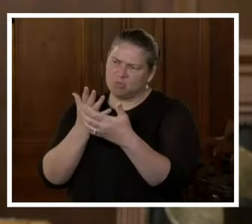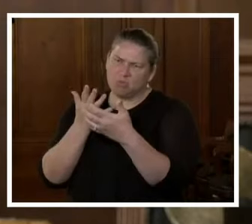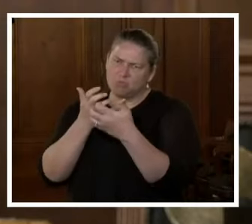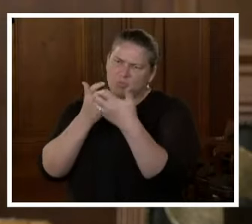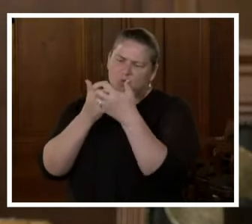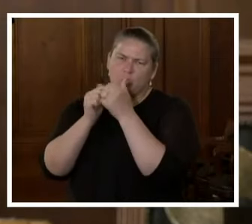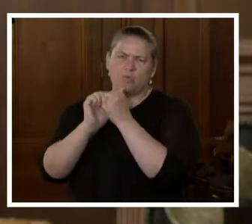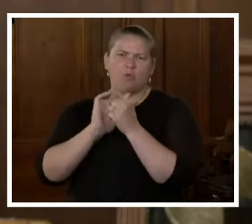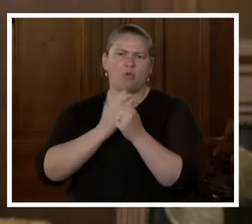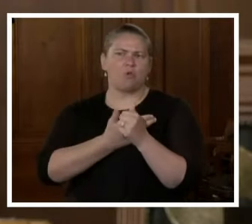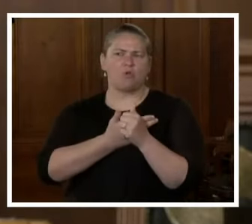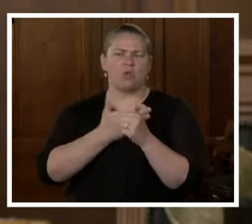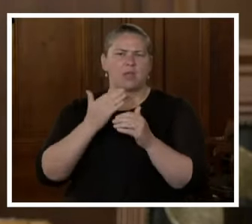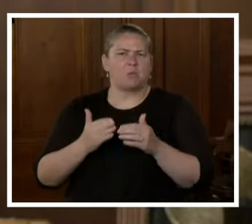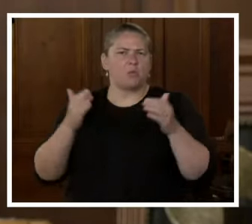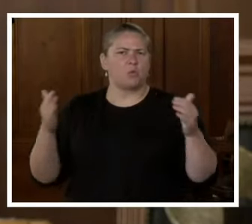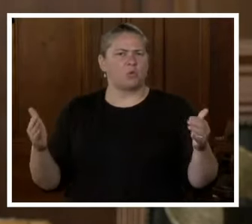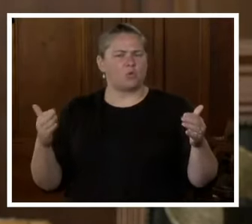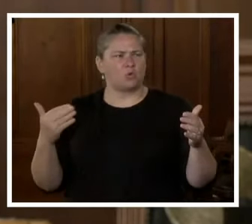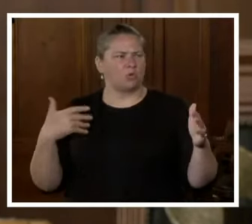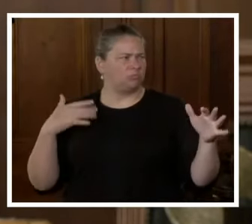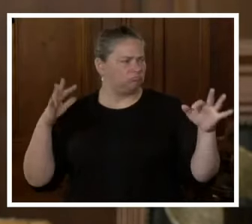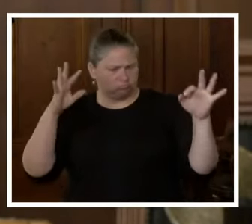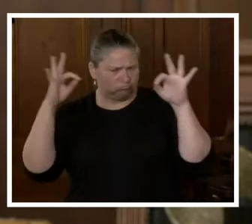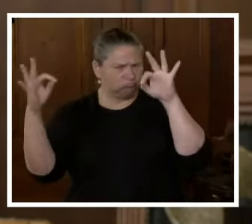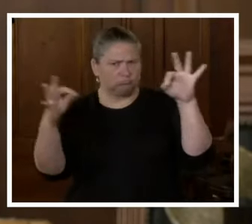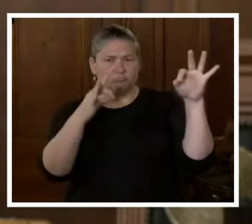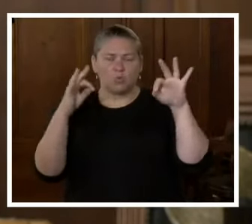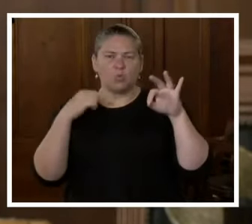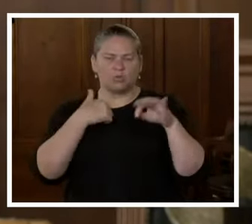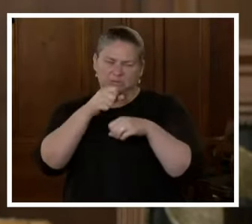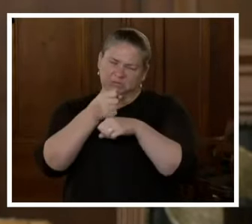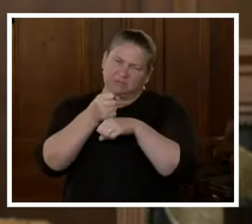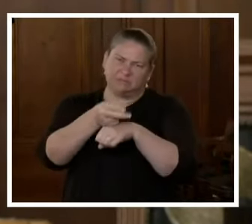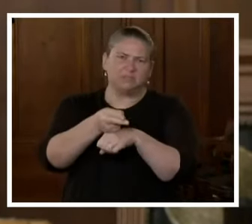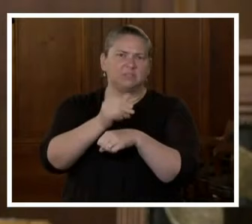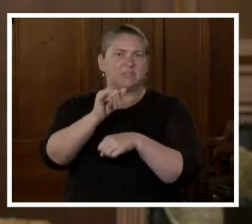ABOUT TESTING, THEN GO OVER SOME